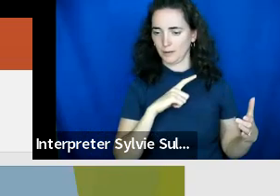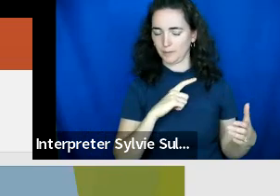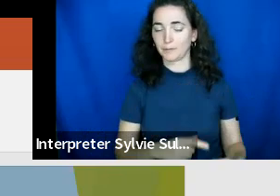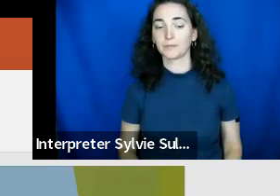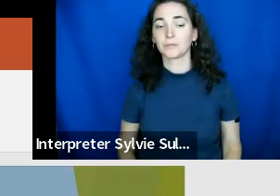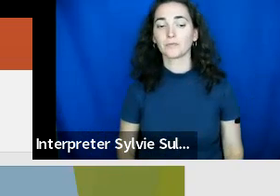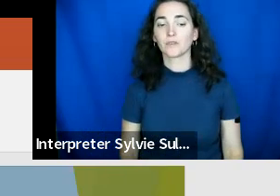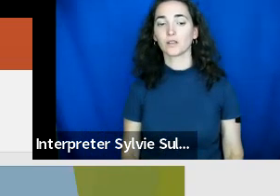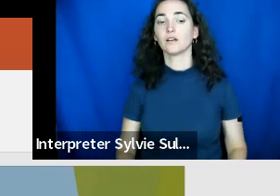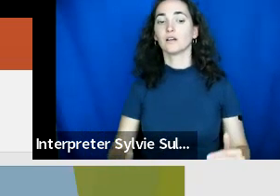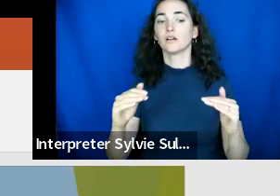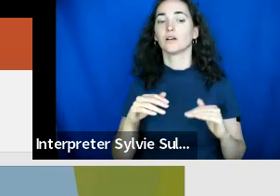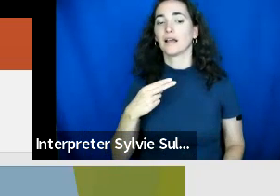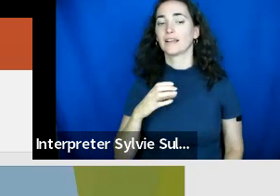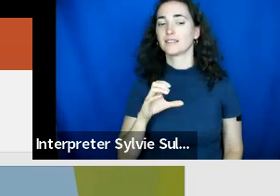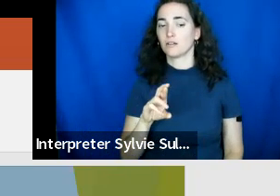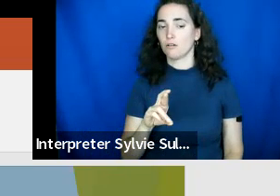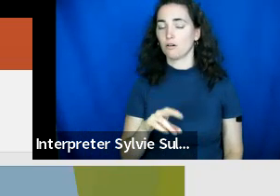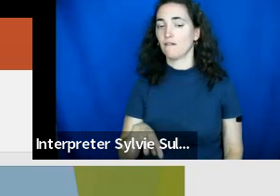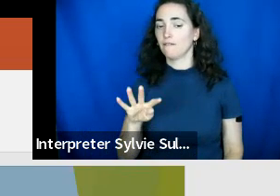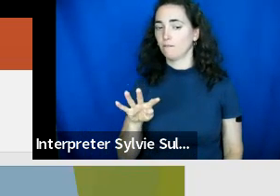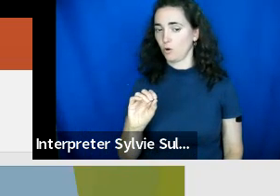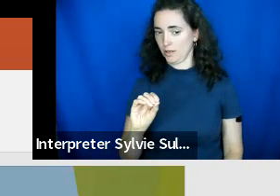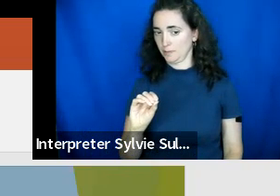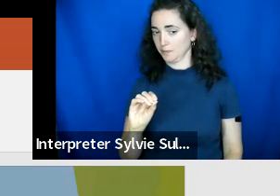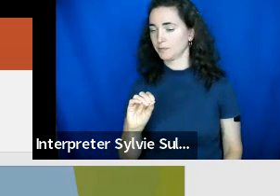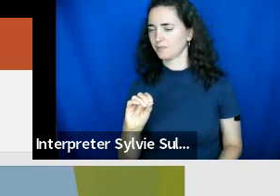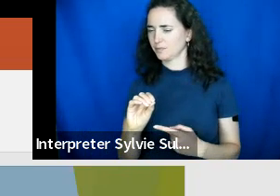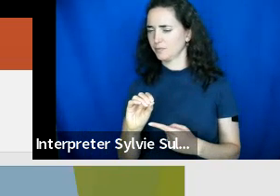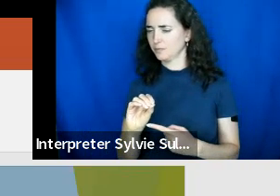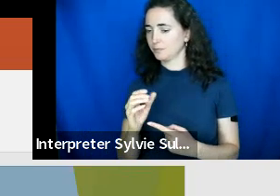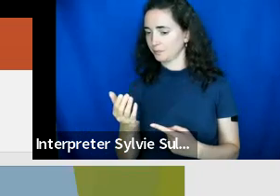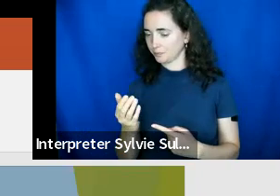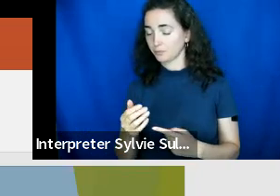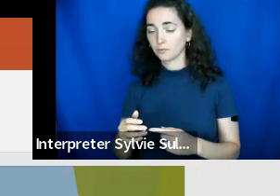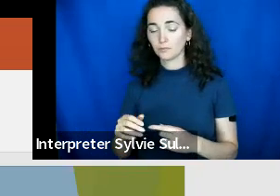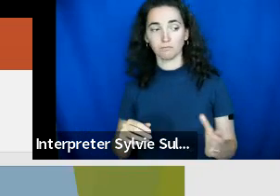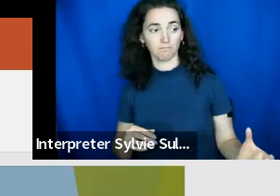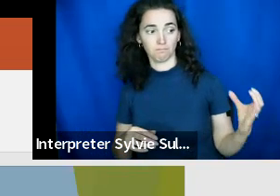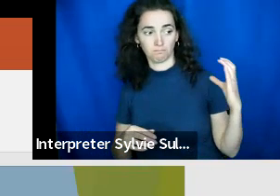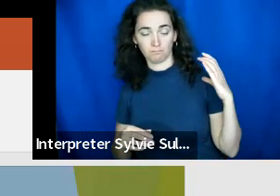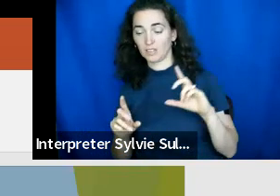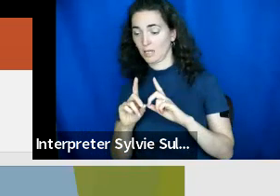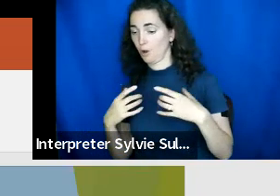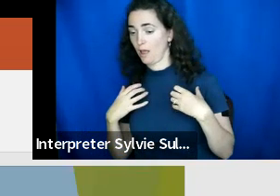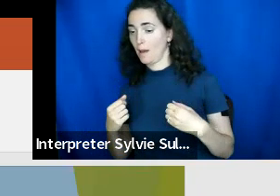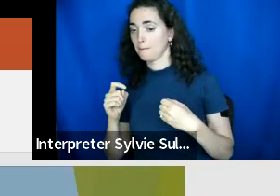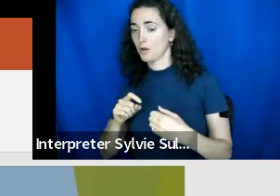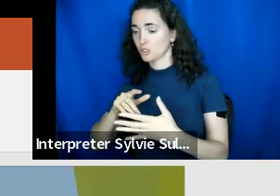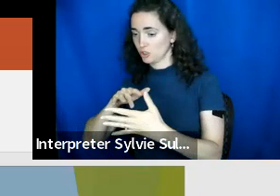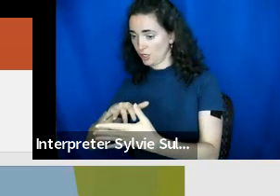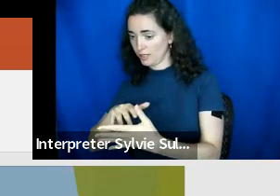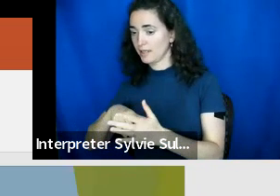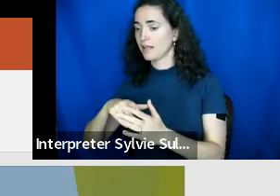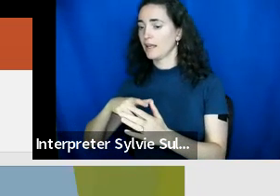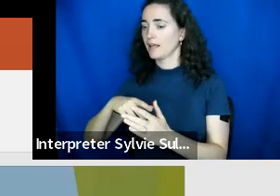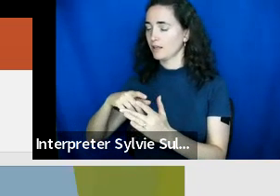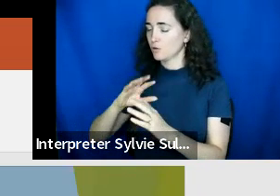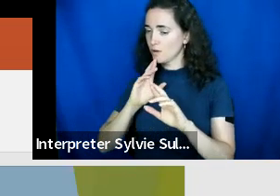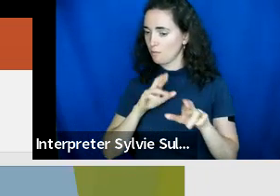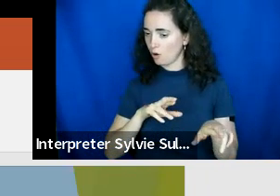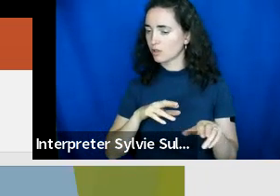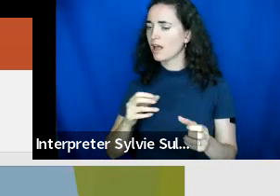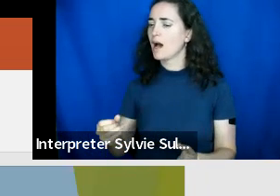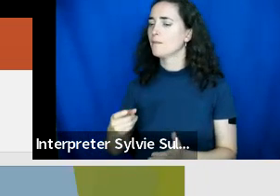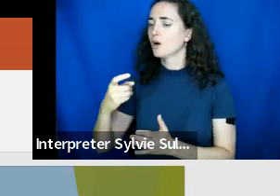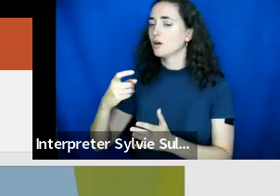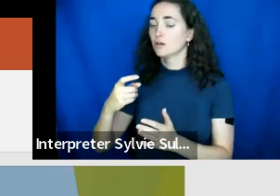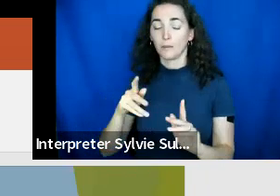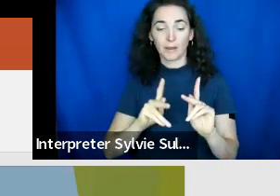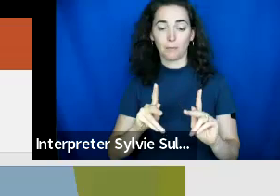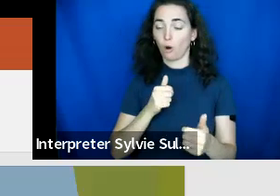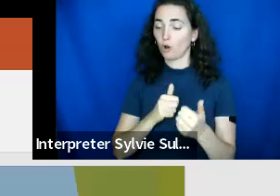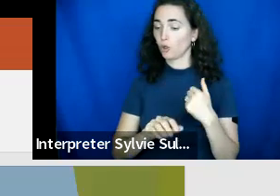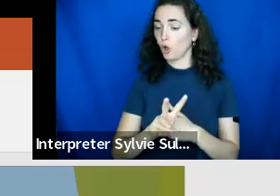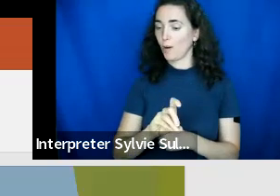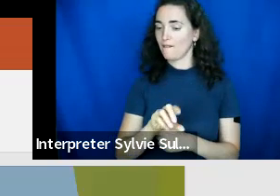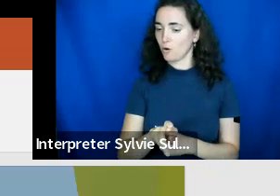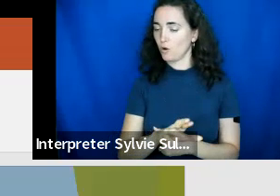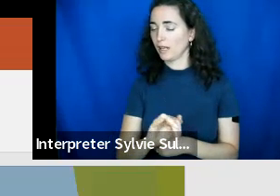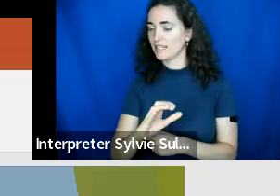Concurrent resolution 40 asked that we, the department study and report on the cost of providing nursing services for folks in waver and Icfs.